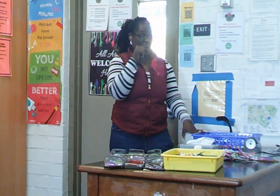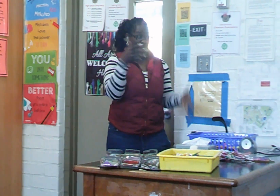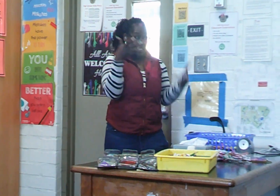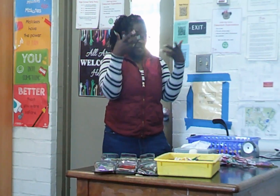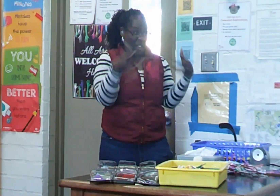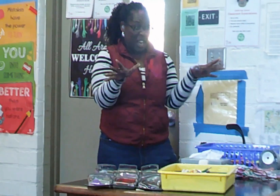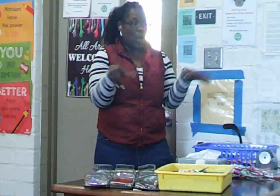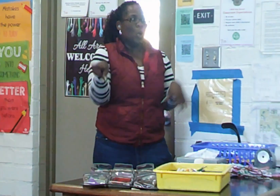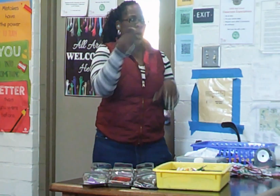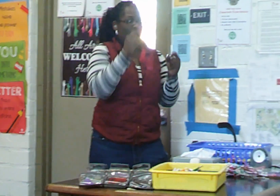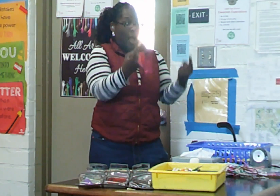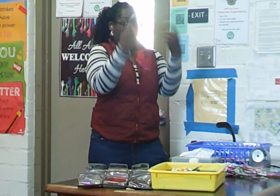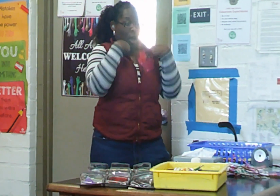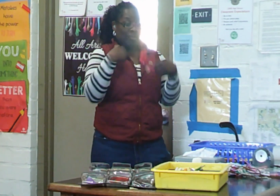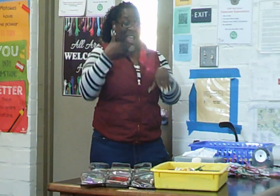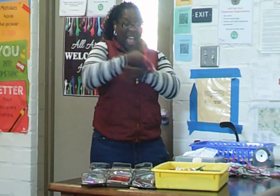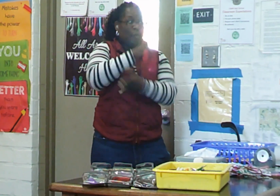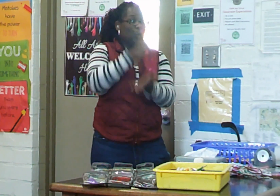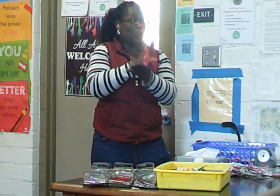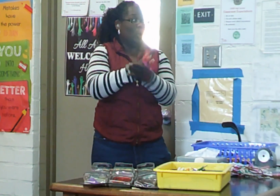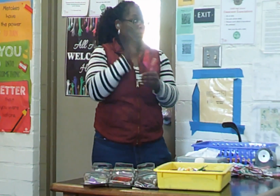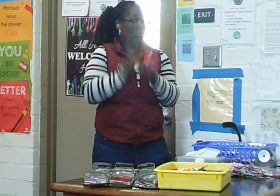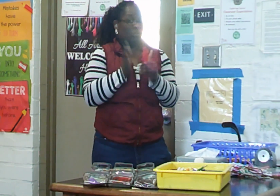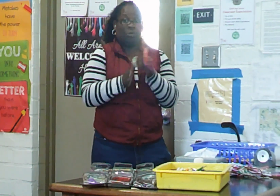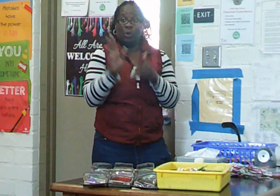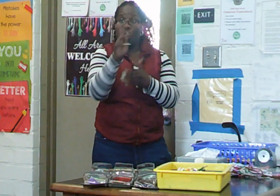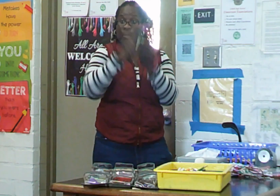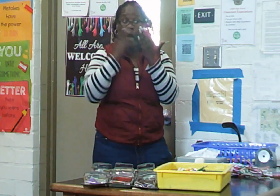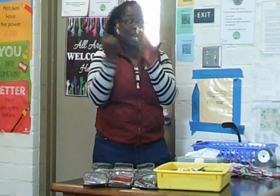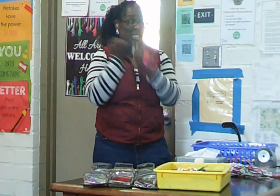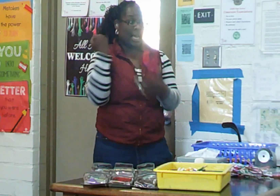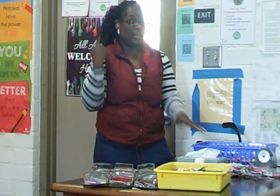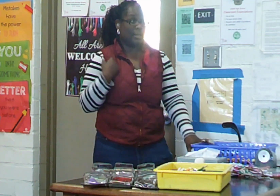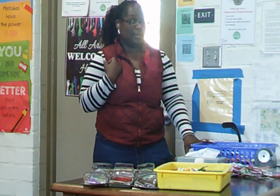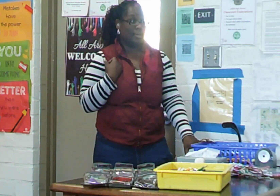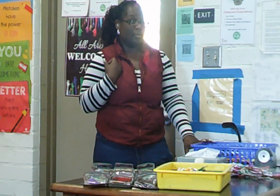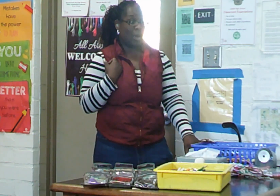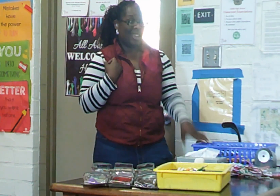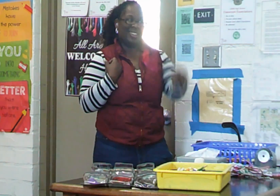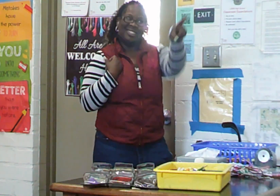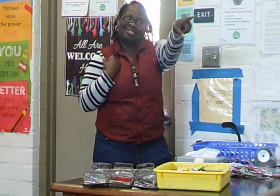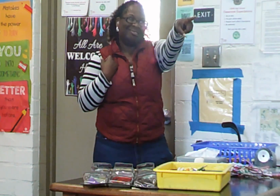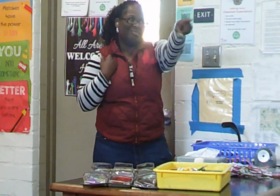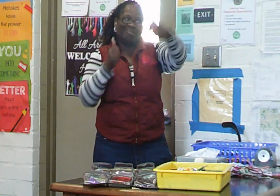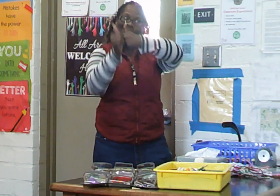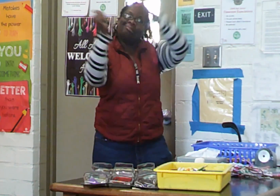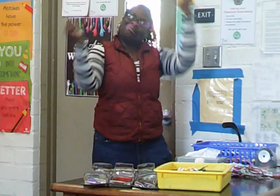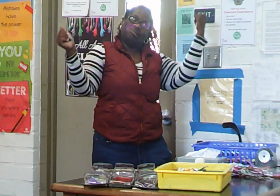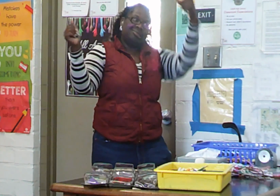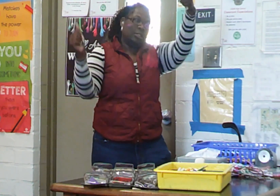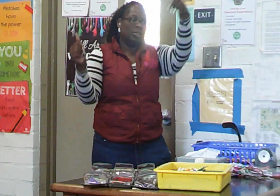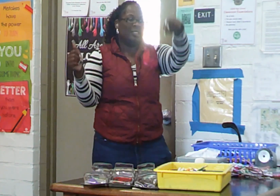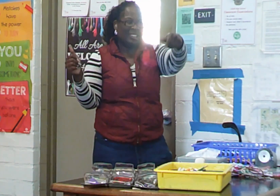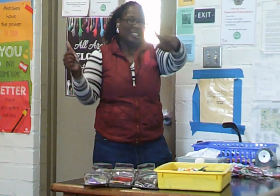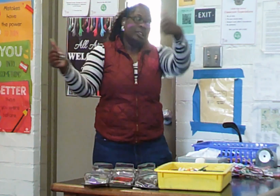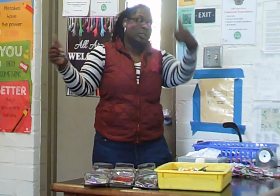If you're not finished, you can come here after school and finish your project. You. You're separate.